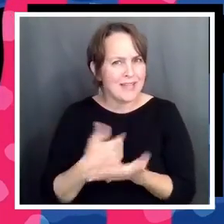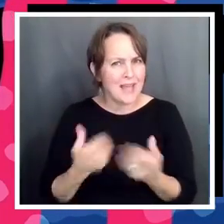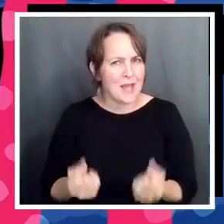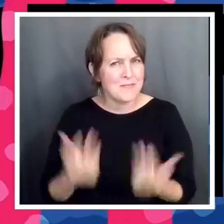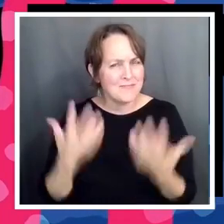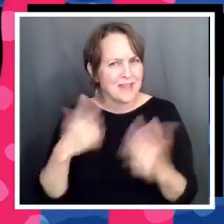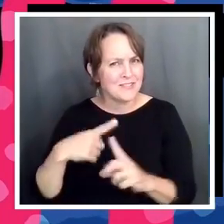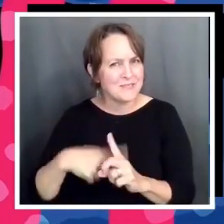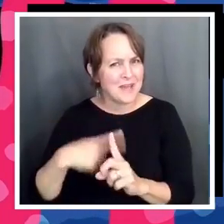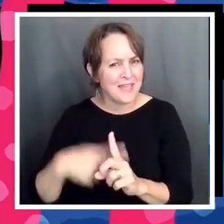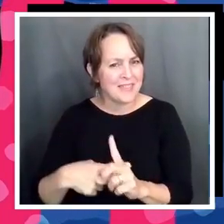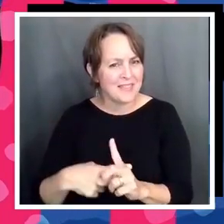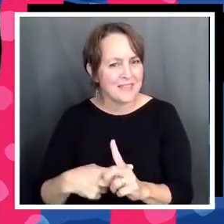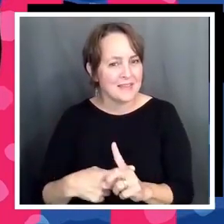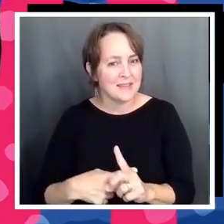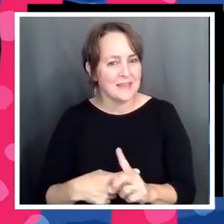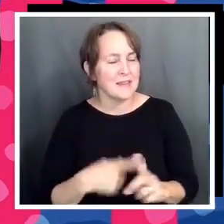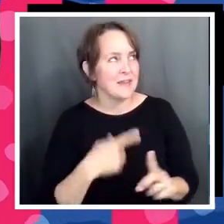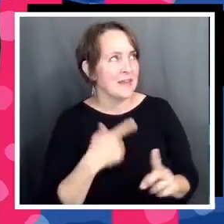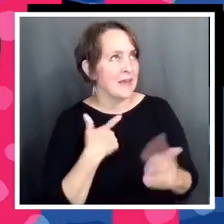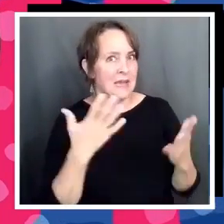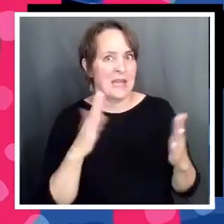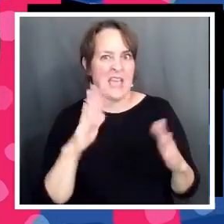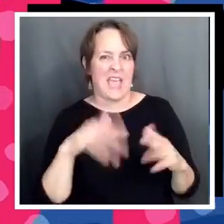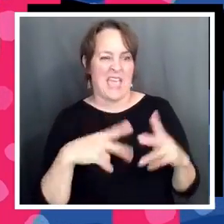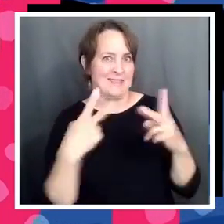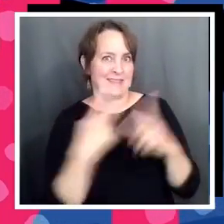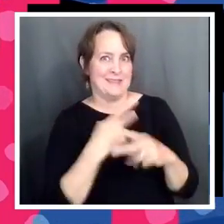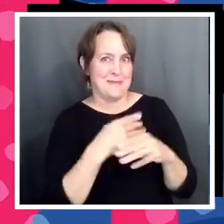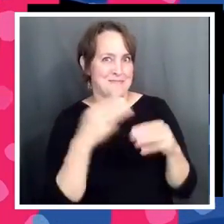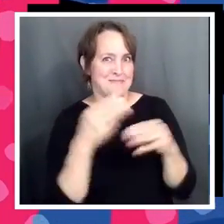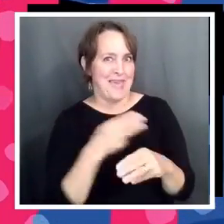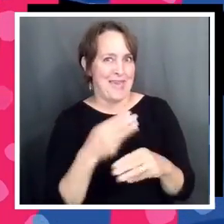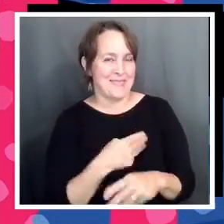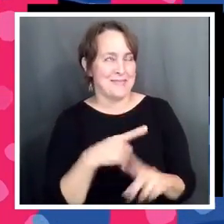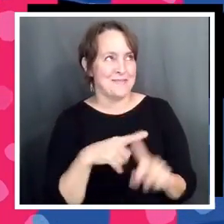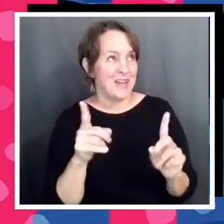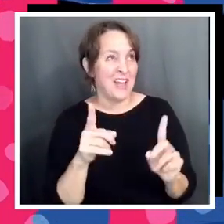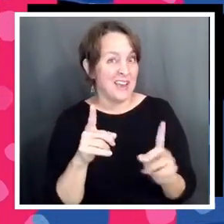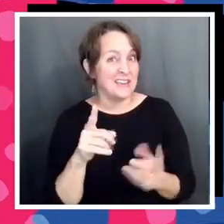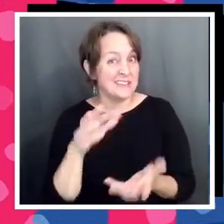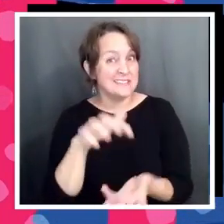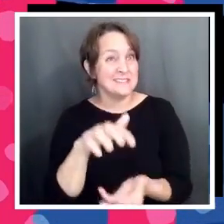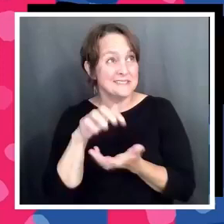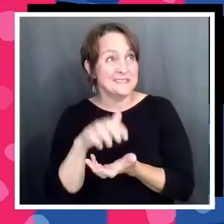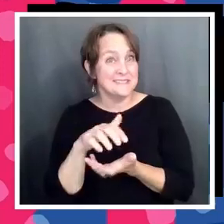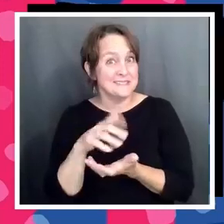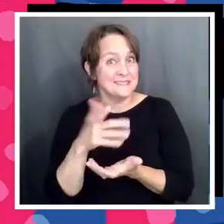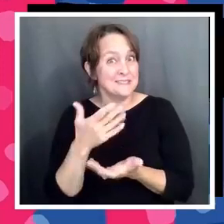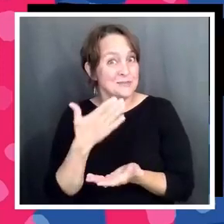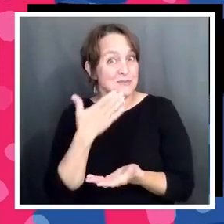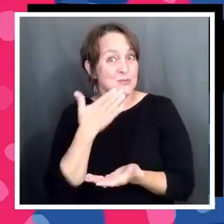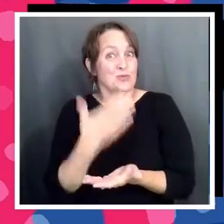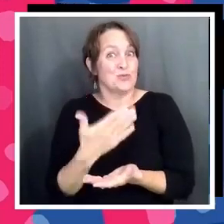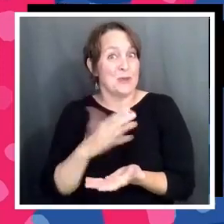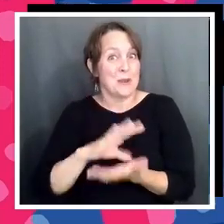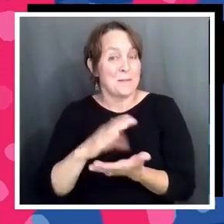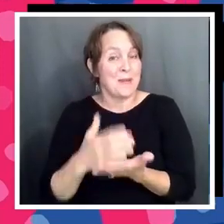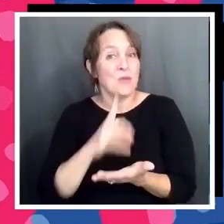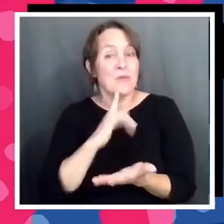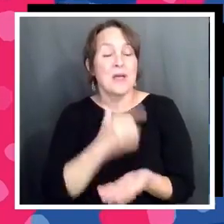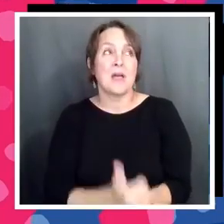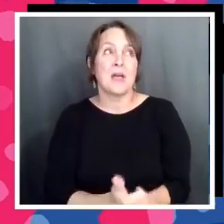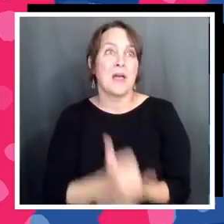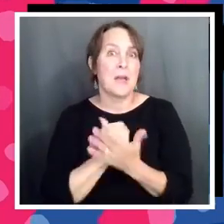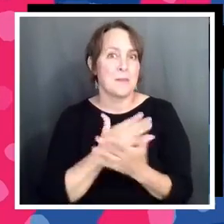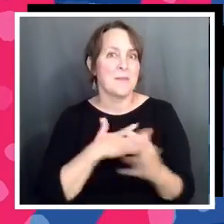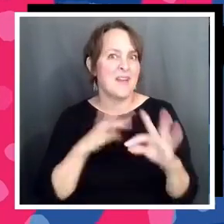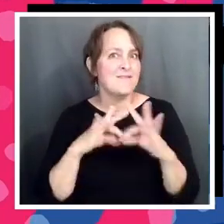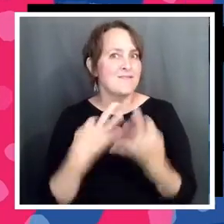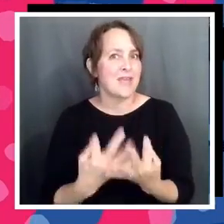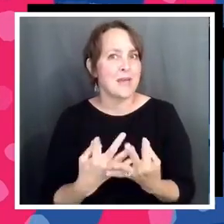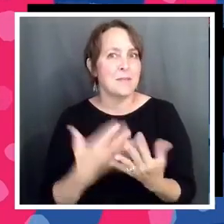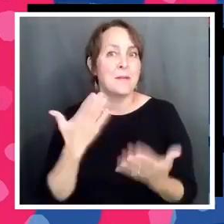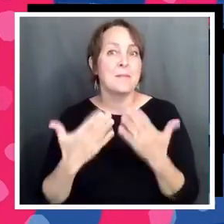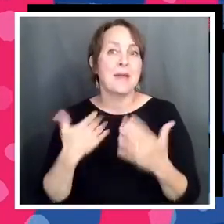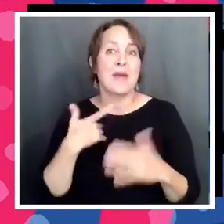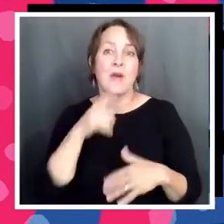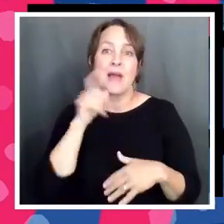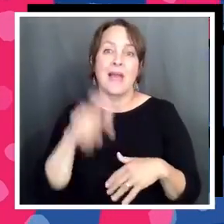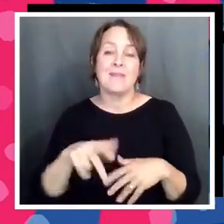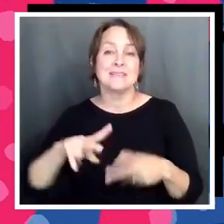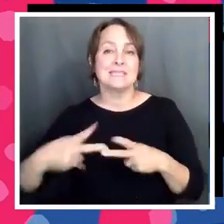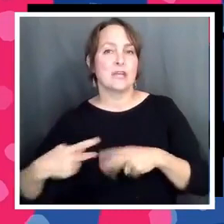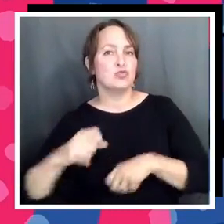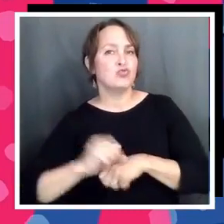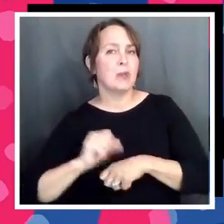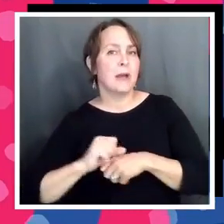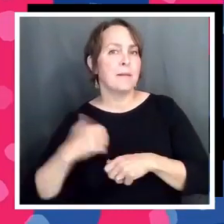THIS YEAR.